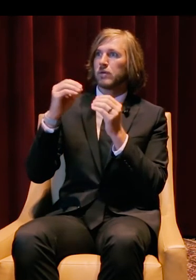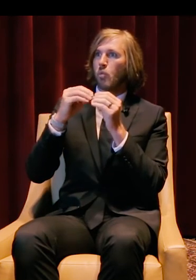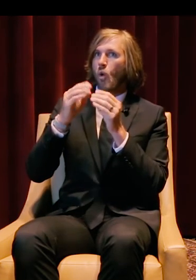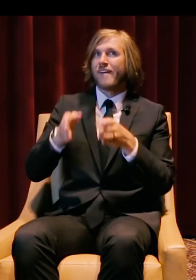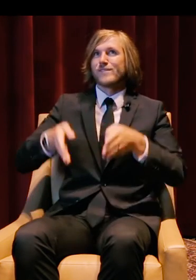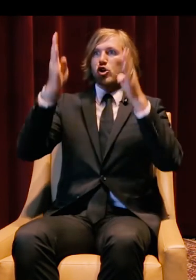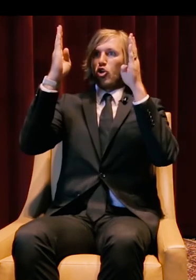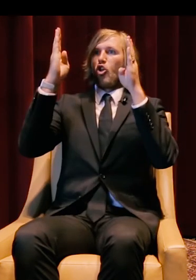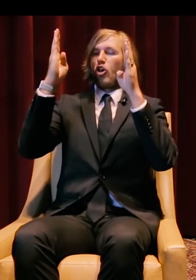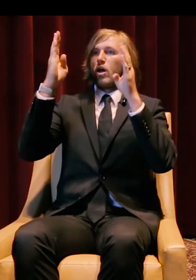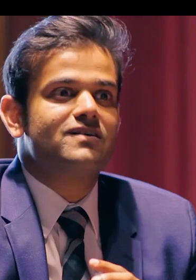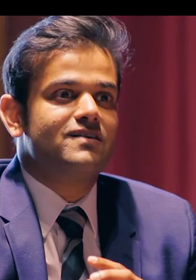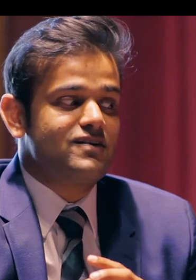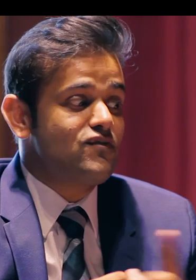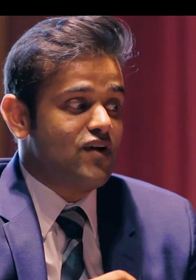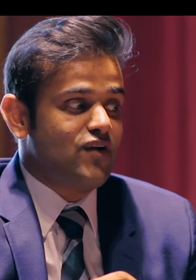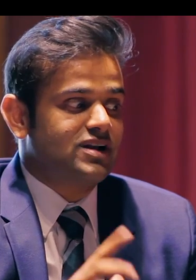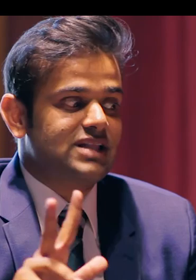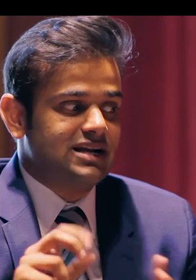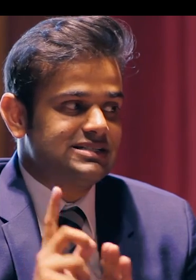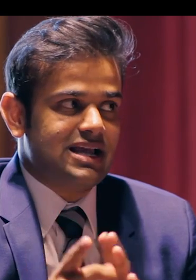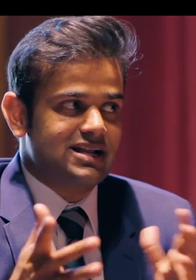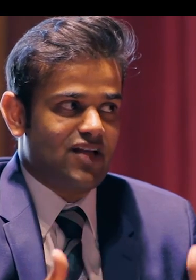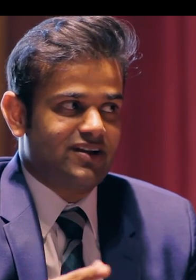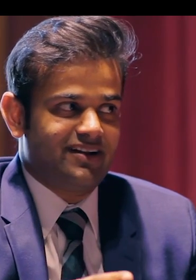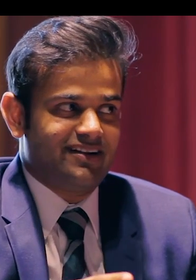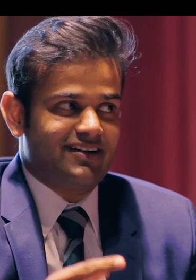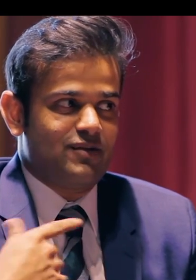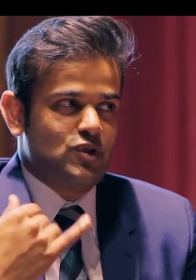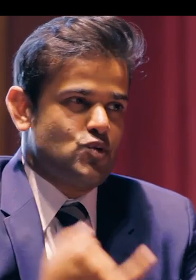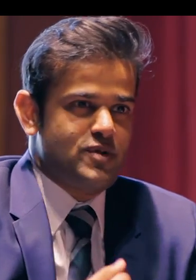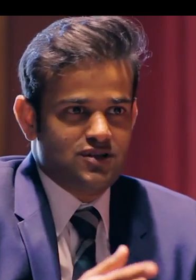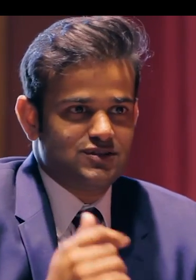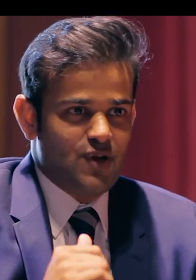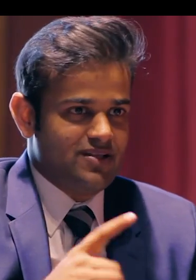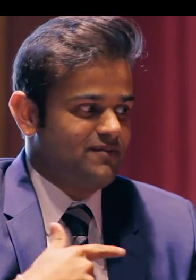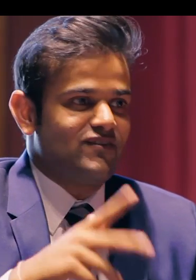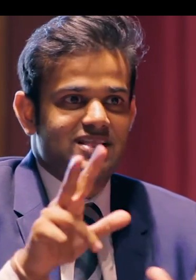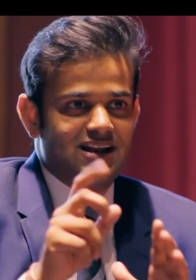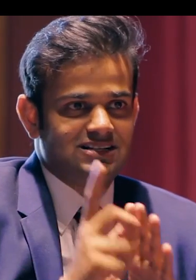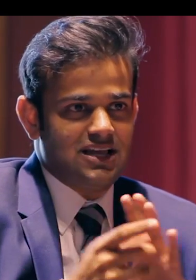with your chart of accounts, or chart of organizational-- We have 30 seconds left, sorry to interrupt.